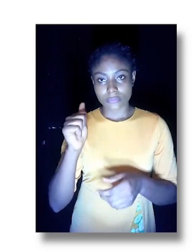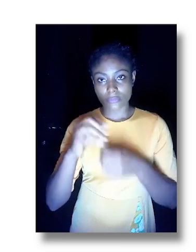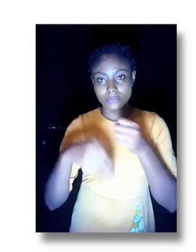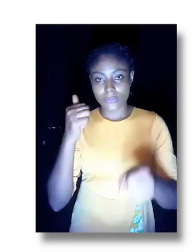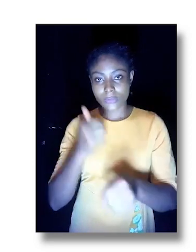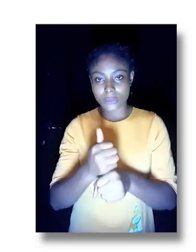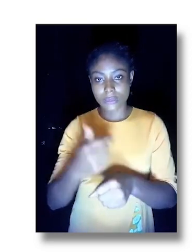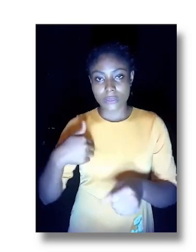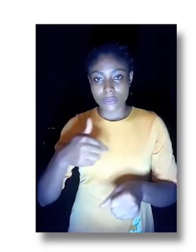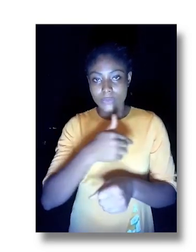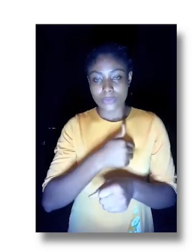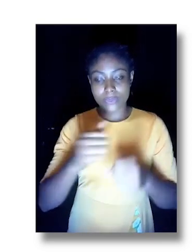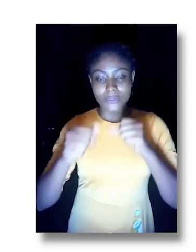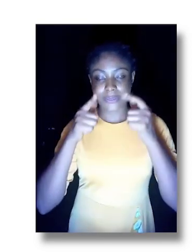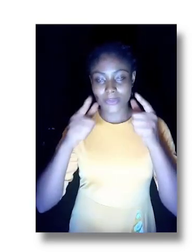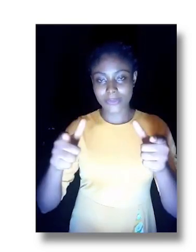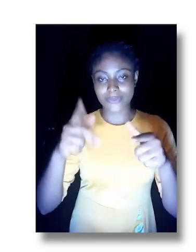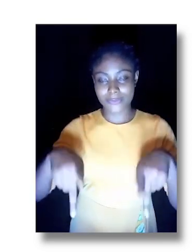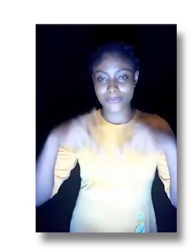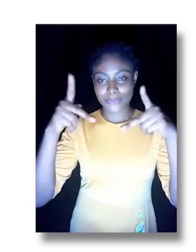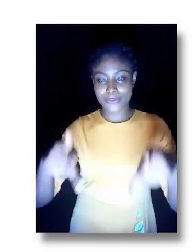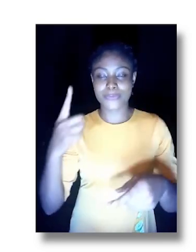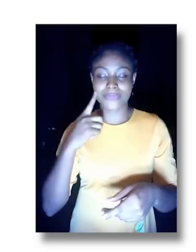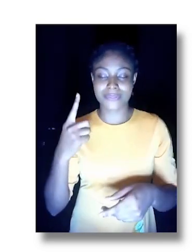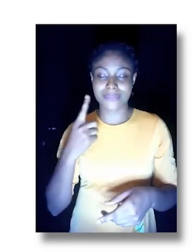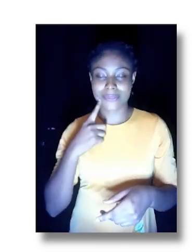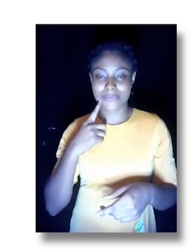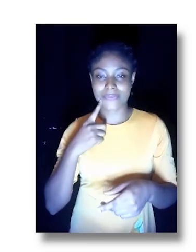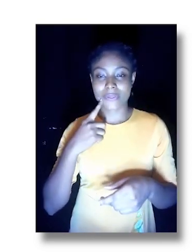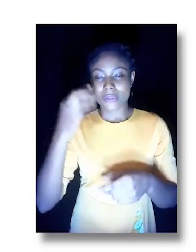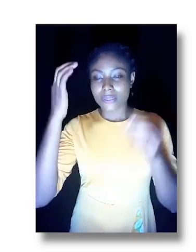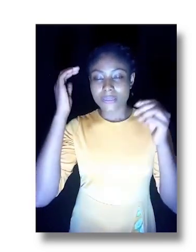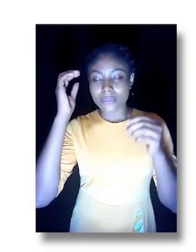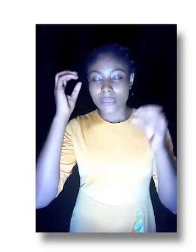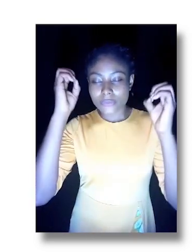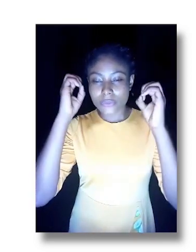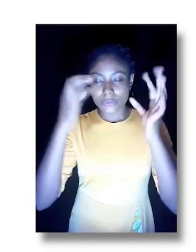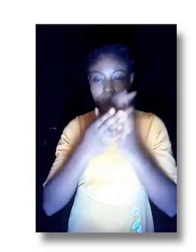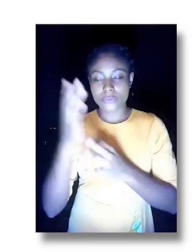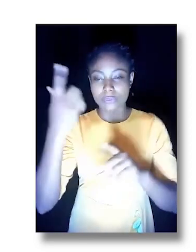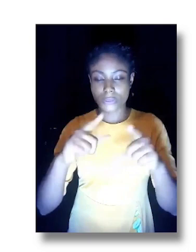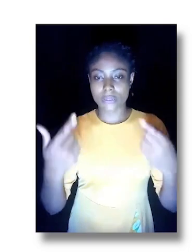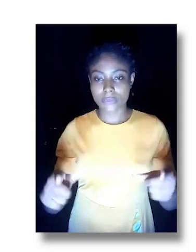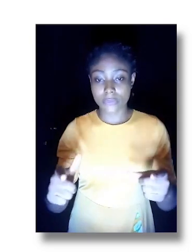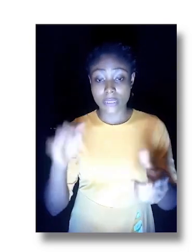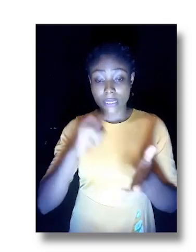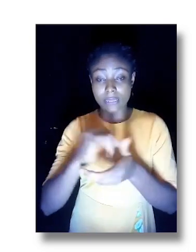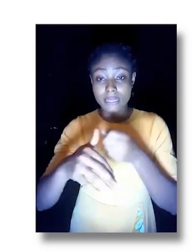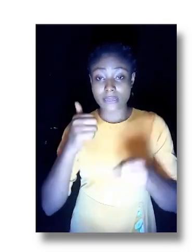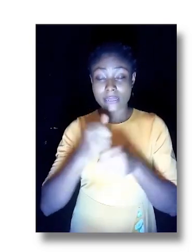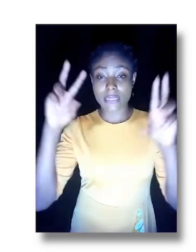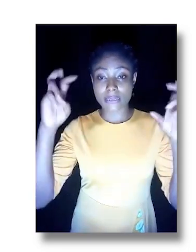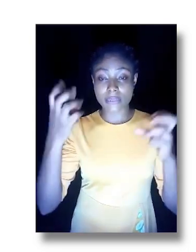our “Promote Deaf Literacy through Indigenous Sign Languages” That year, the theme of